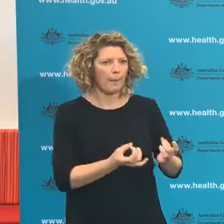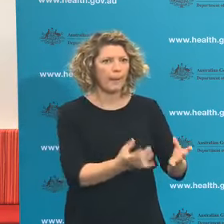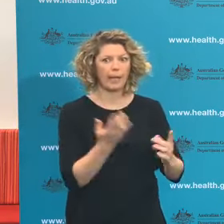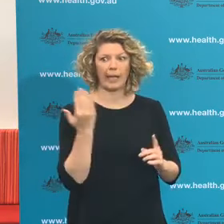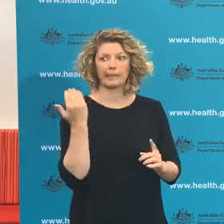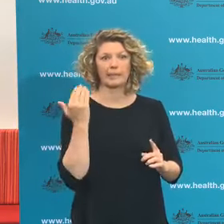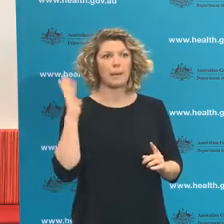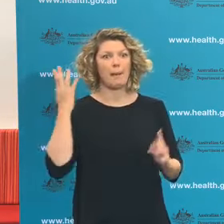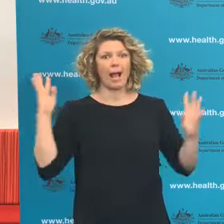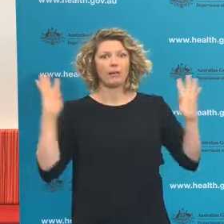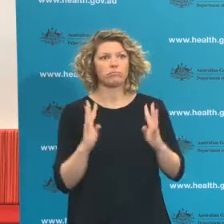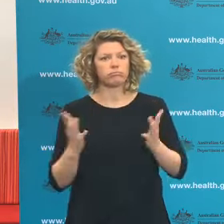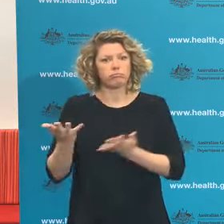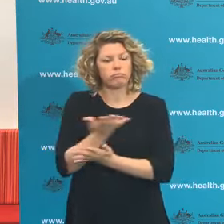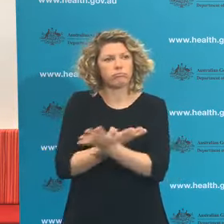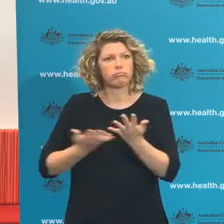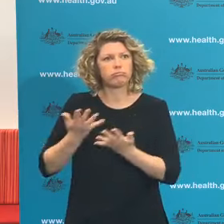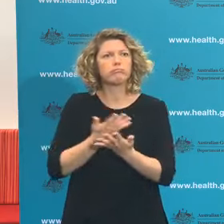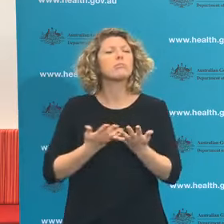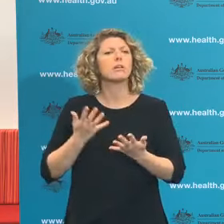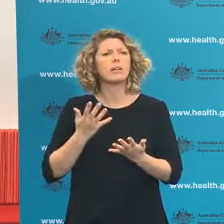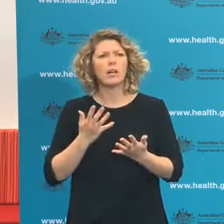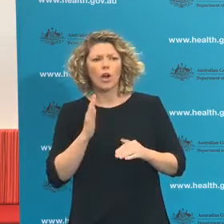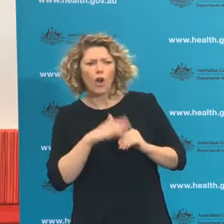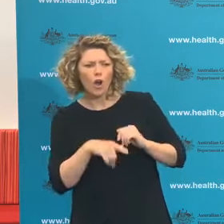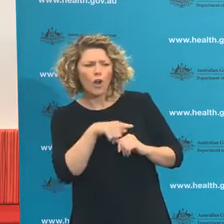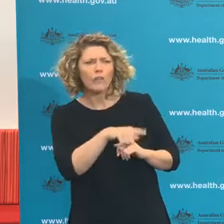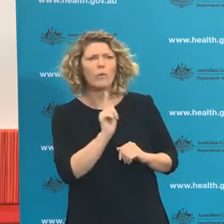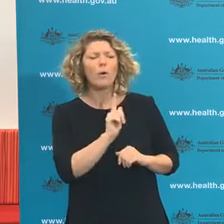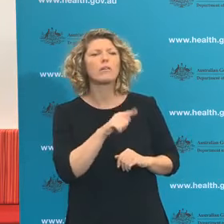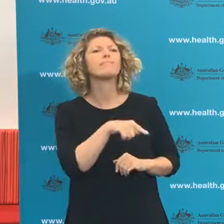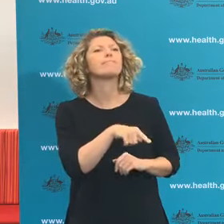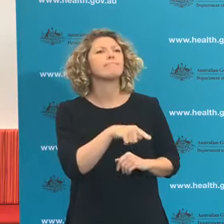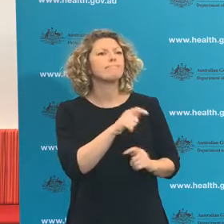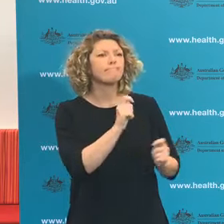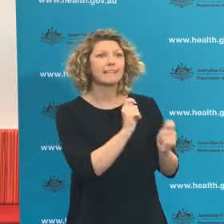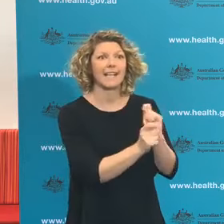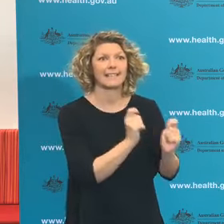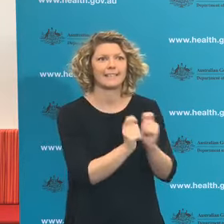Committee, we're talking about significantly expanding testing across